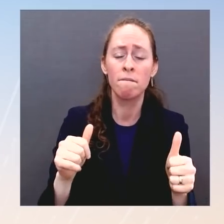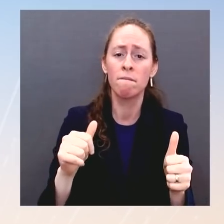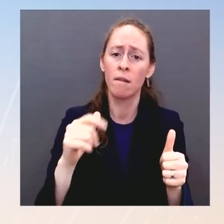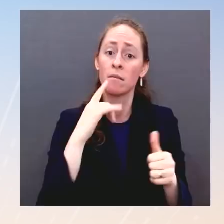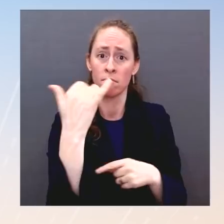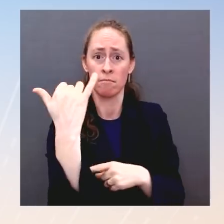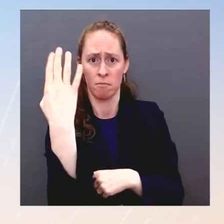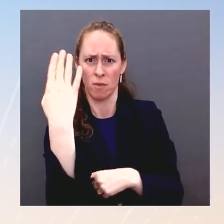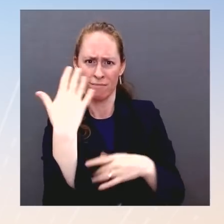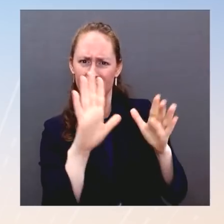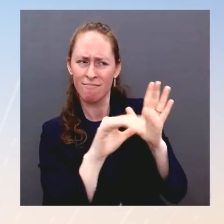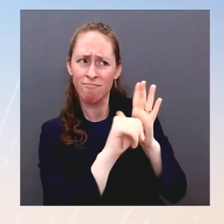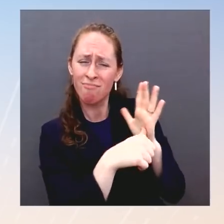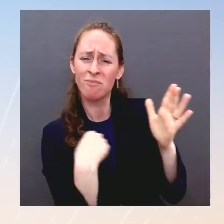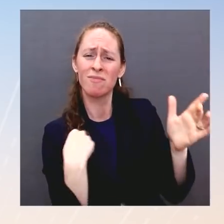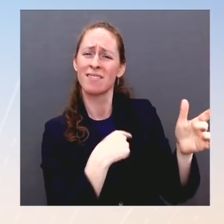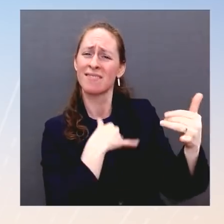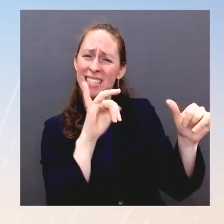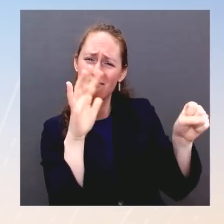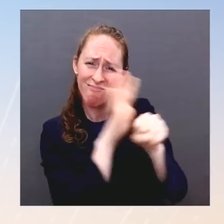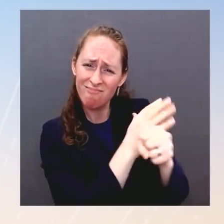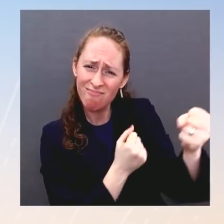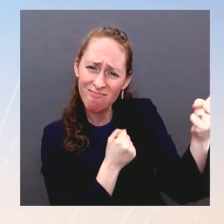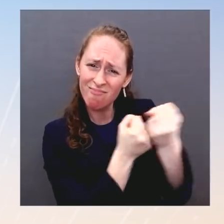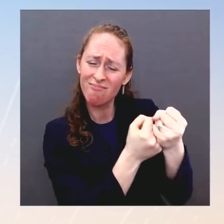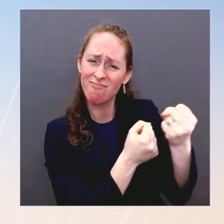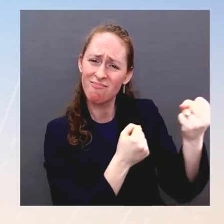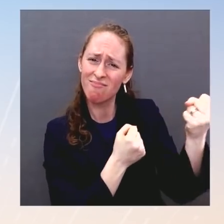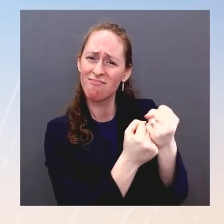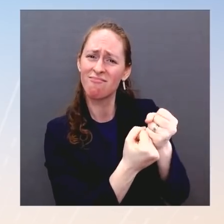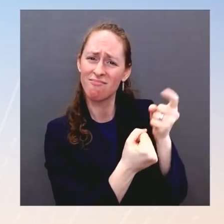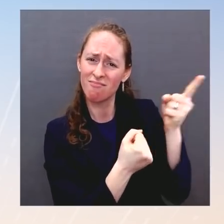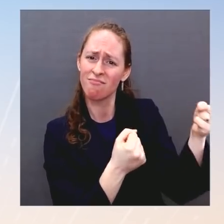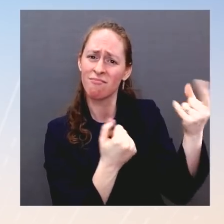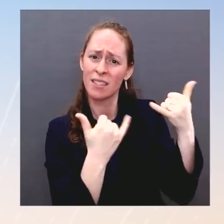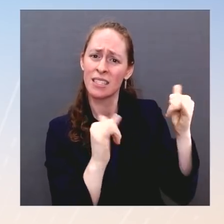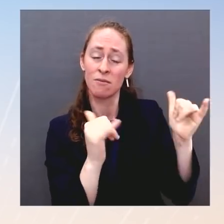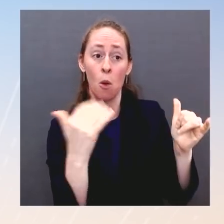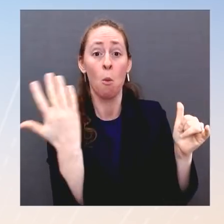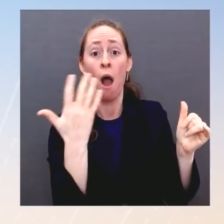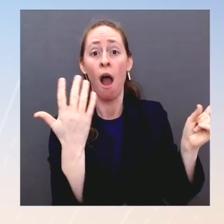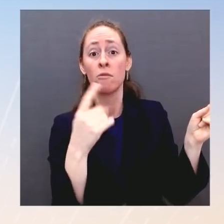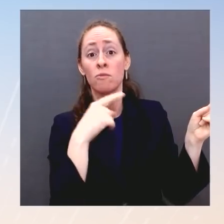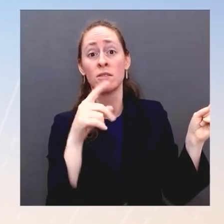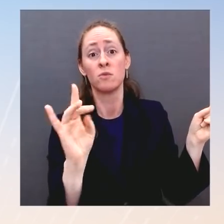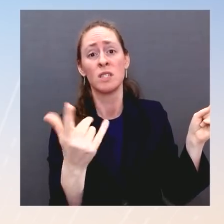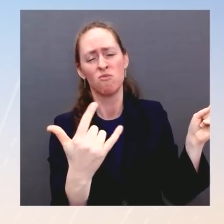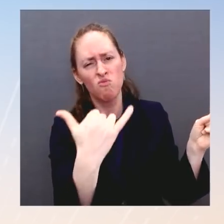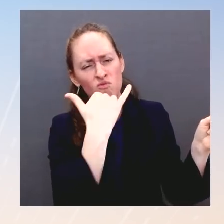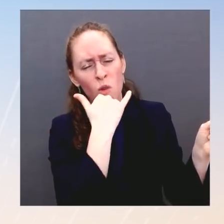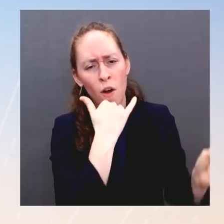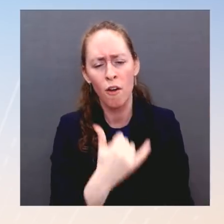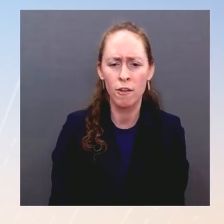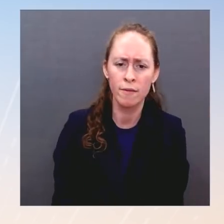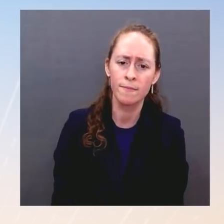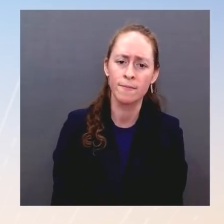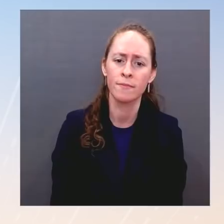The Press: And on sanctioning Putin and Lavrov: Yesterday, President Biden had said that that was on the table. What changed between yesterday and today?